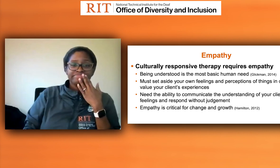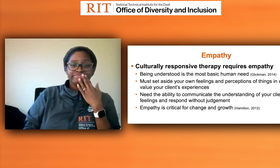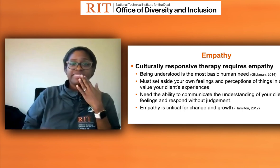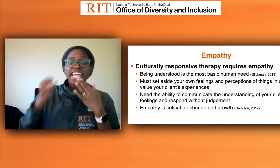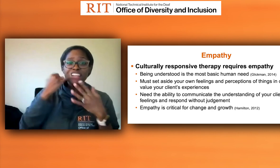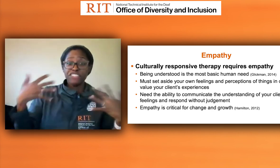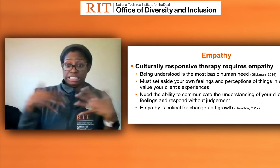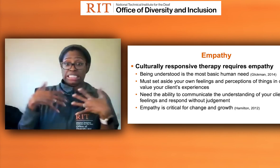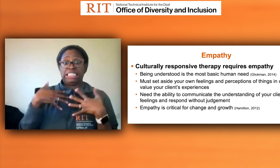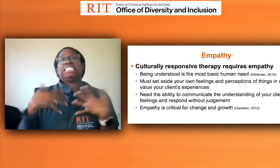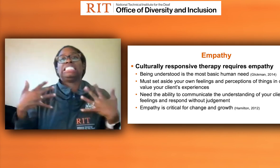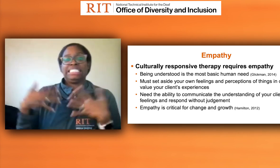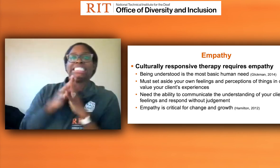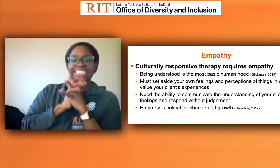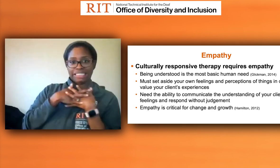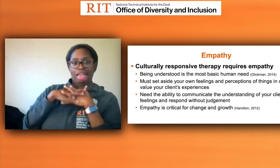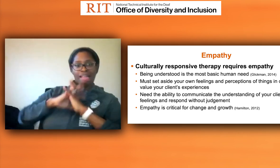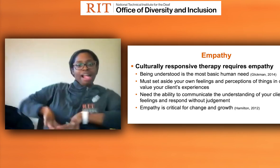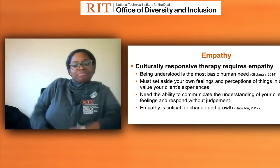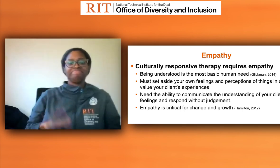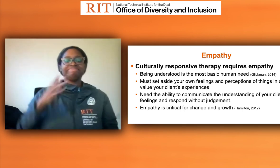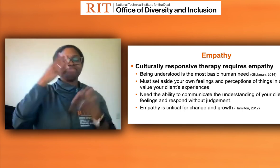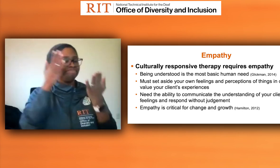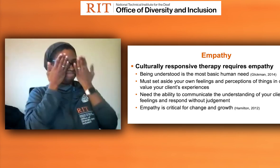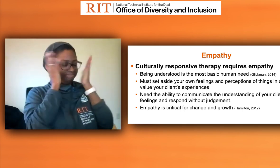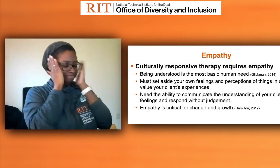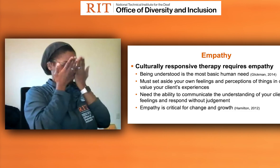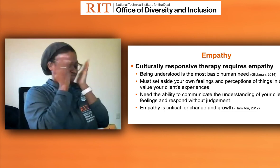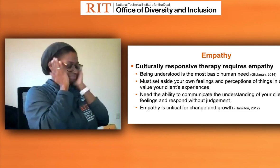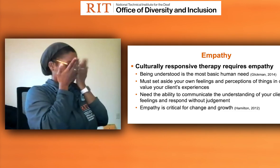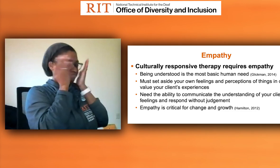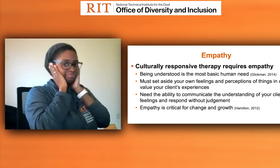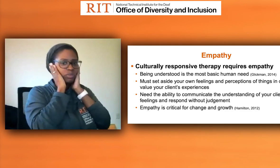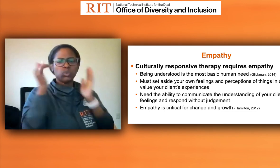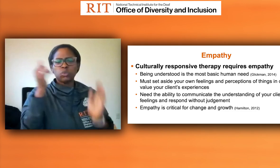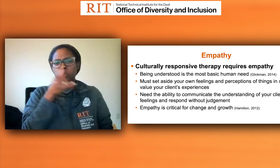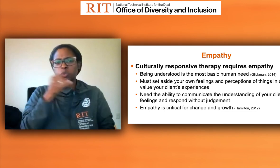One is you have to combat your fear. Fear has no place in this work.